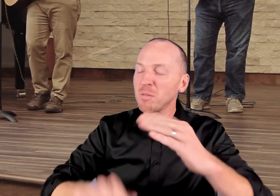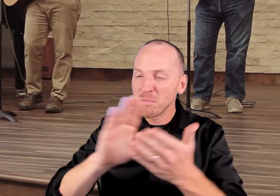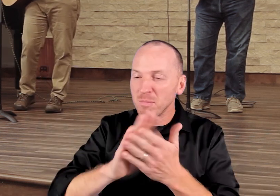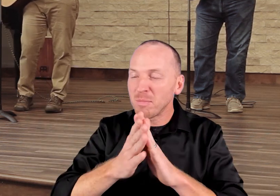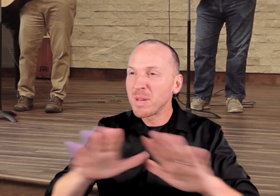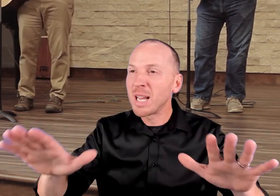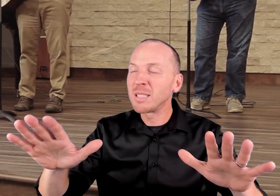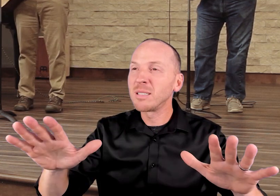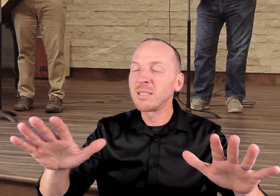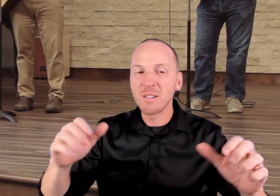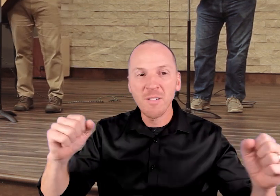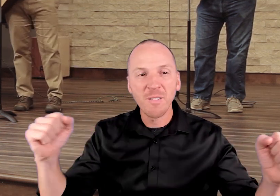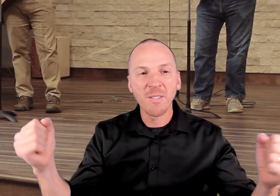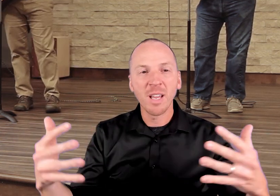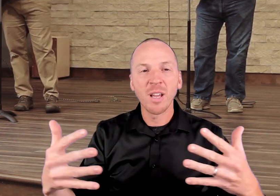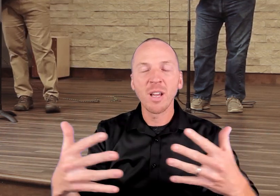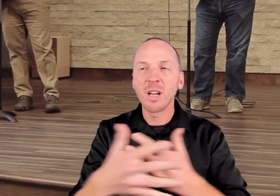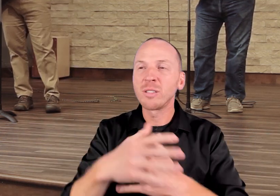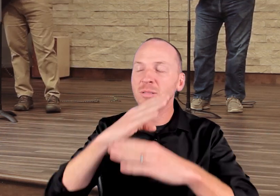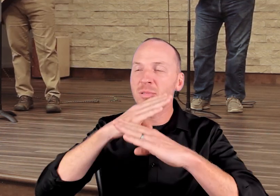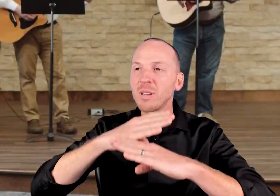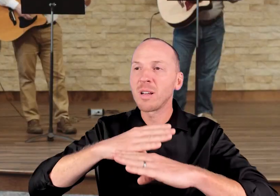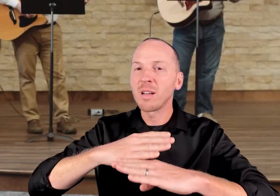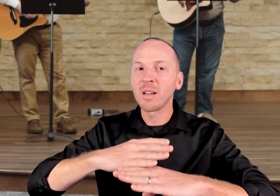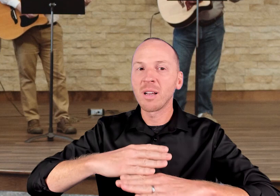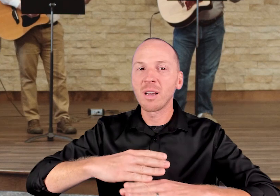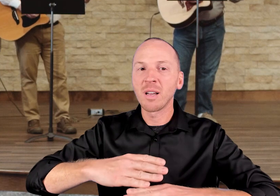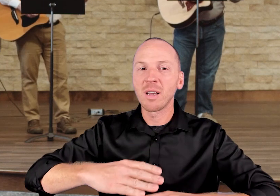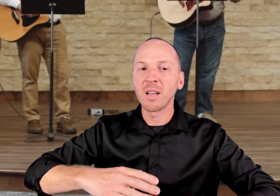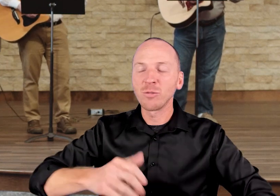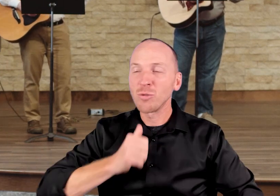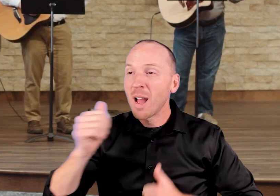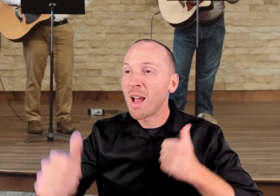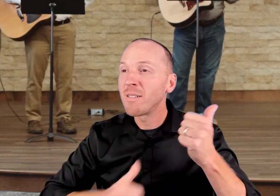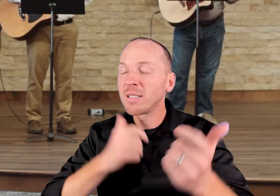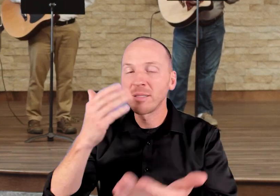When fears are stilled, when strivings cease!